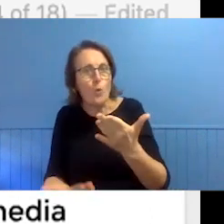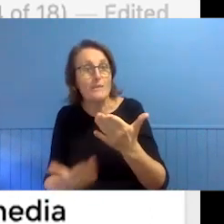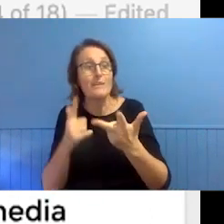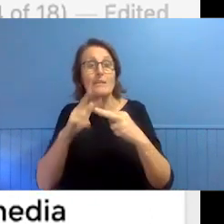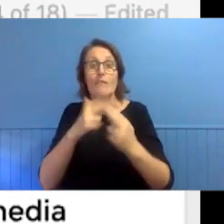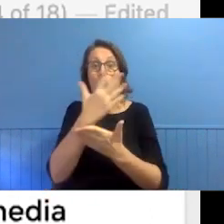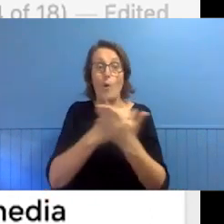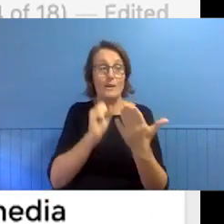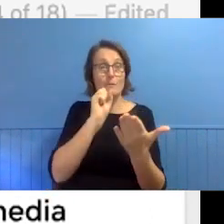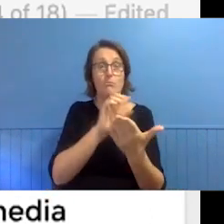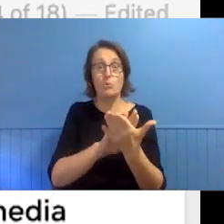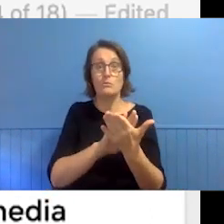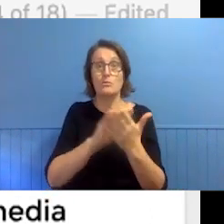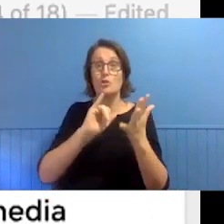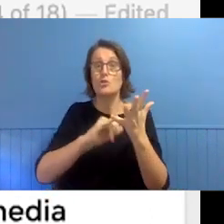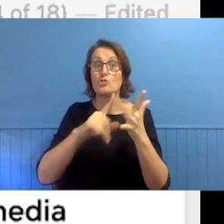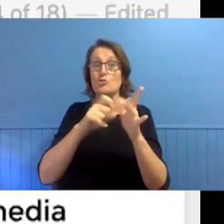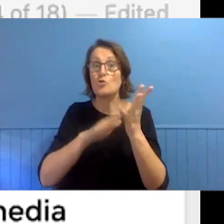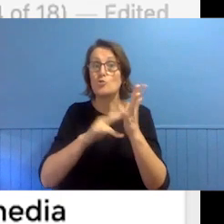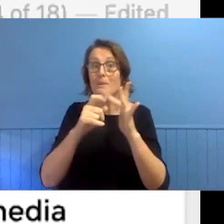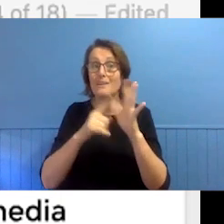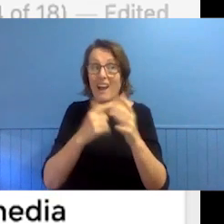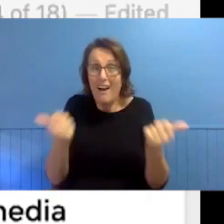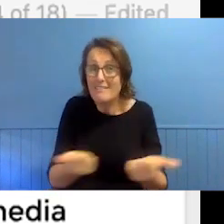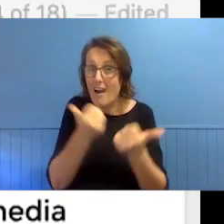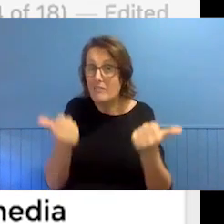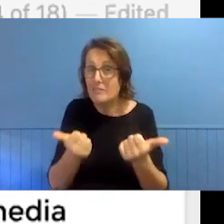We'll comeback to a concept around that in relation to cultural content